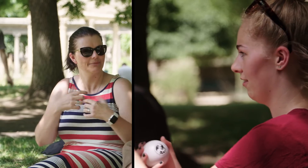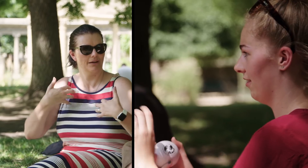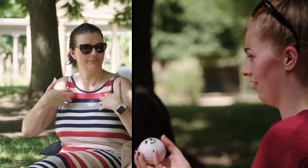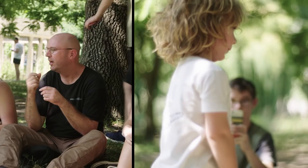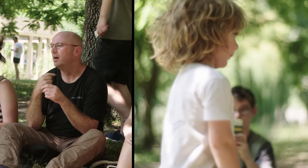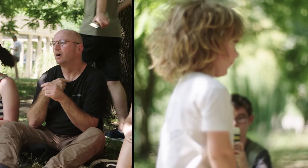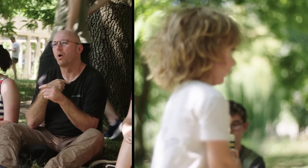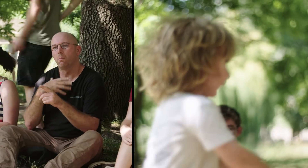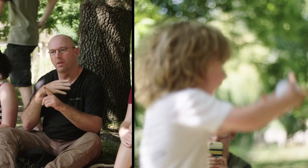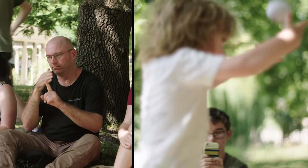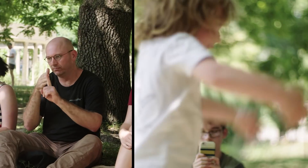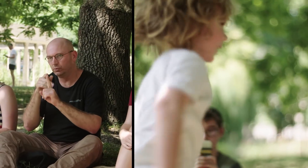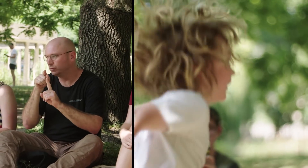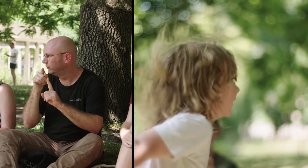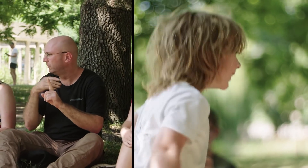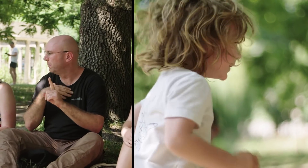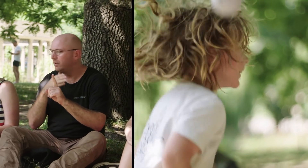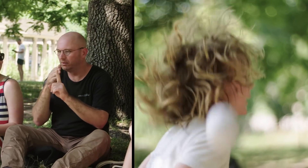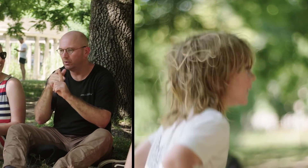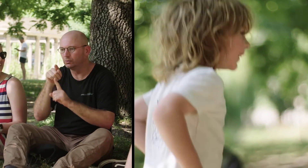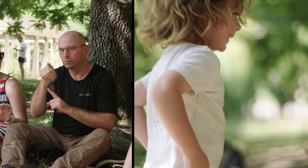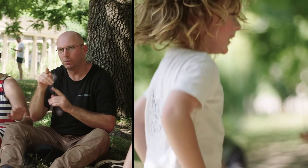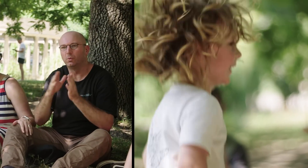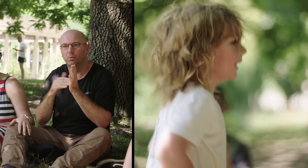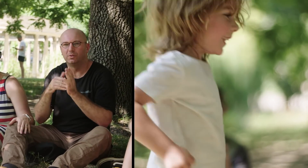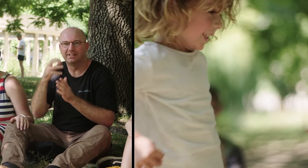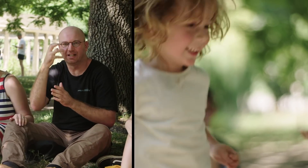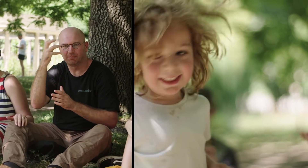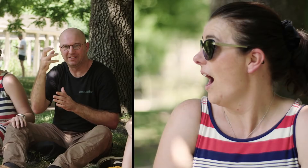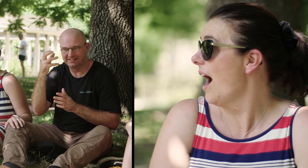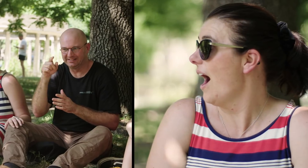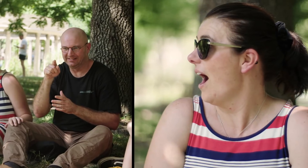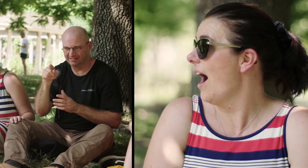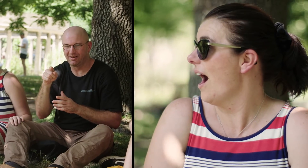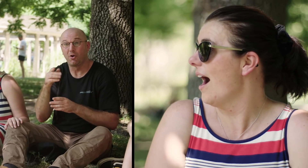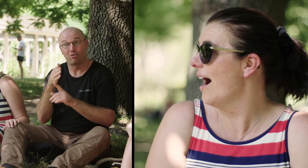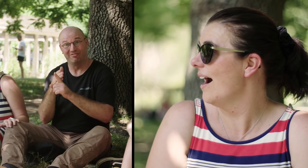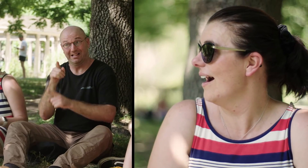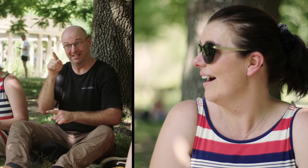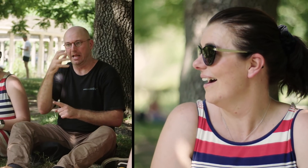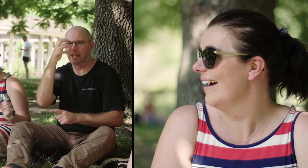There's a long way to go, a lot of things to improve, but it's been great. Yeah, I want to recognise